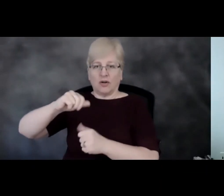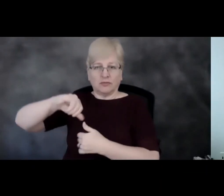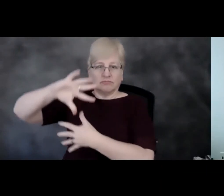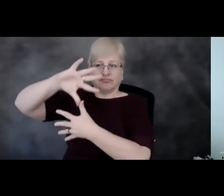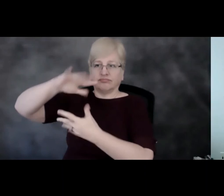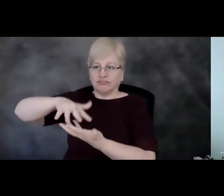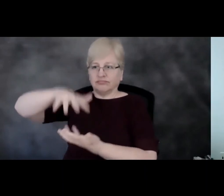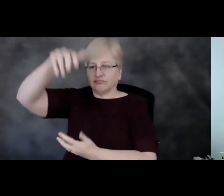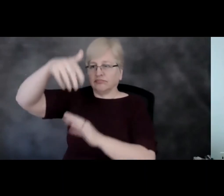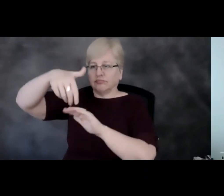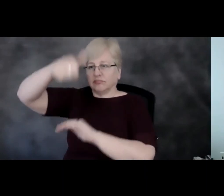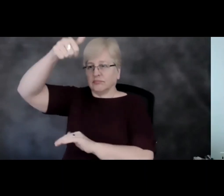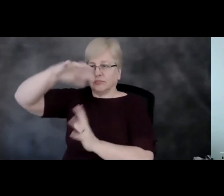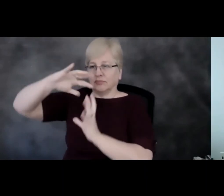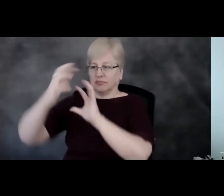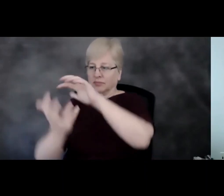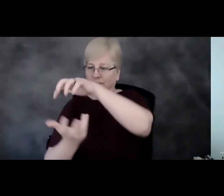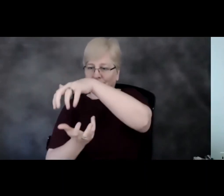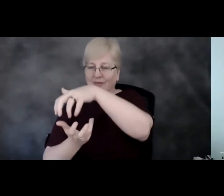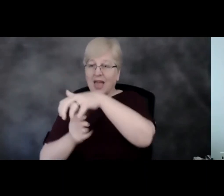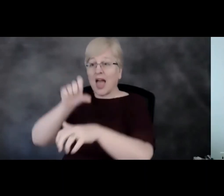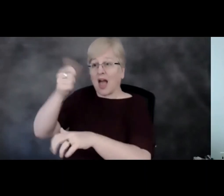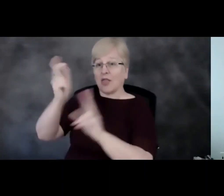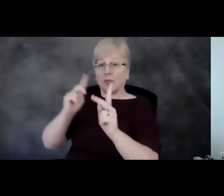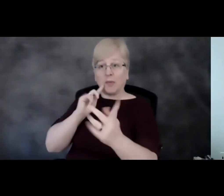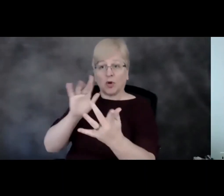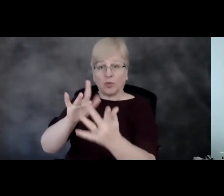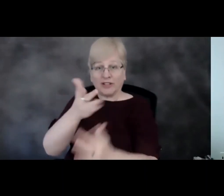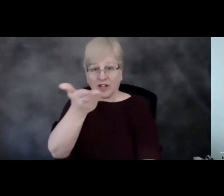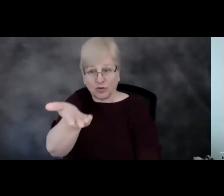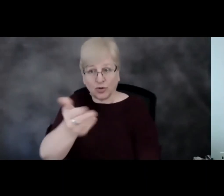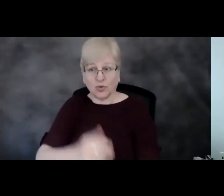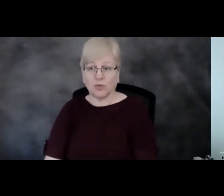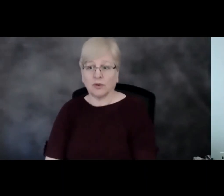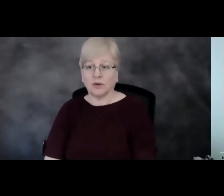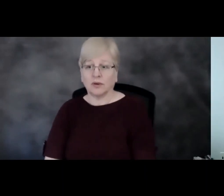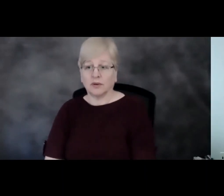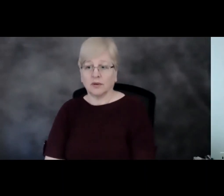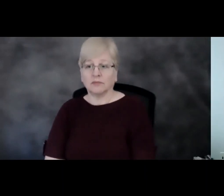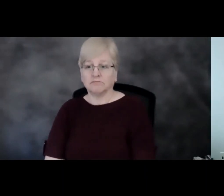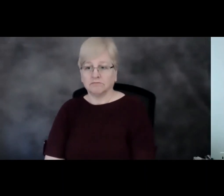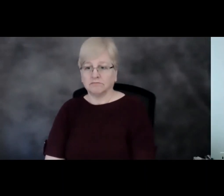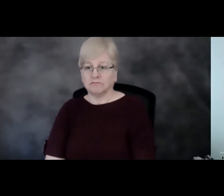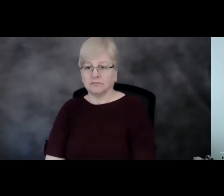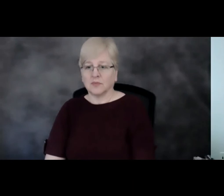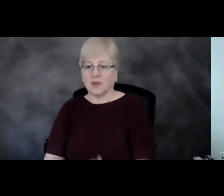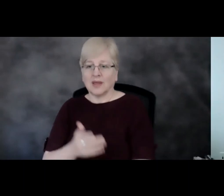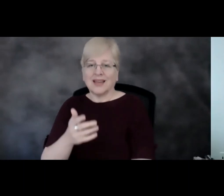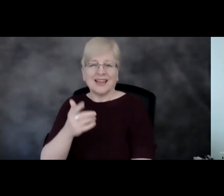to be able to reach out to you, because 17:37:59 of their similarly situated work